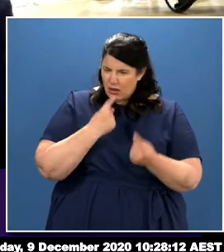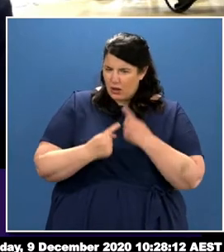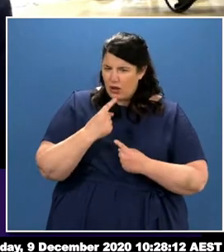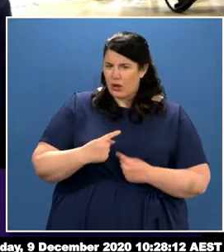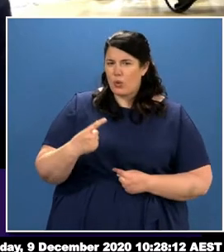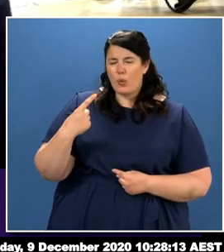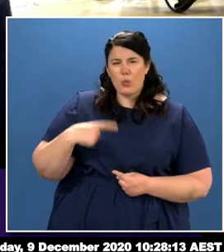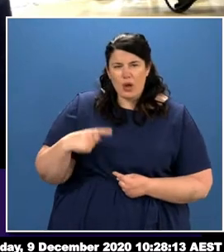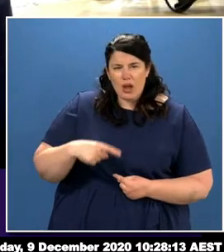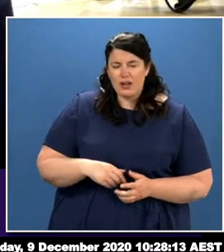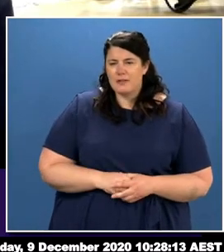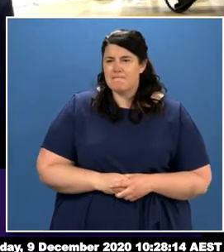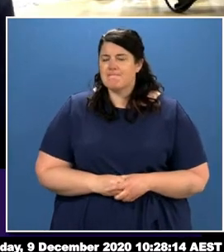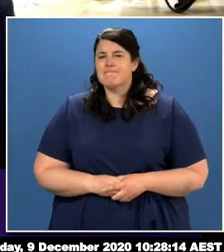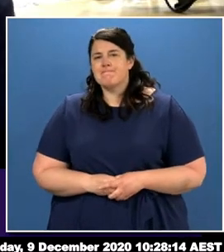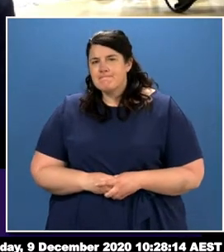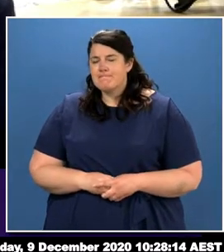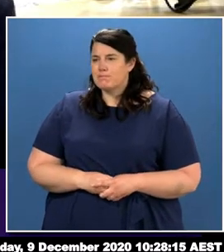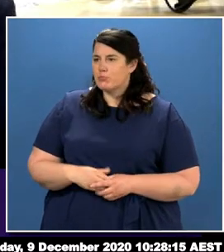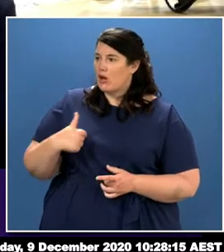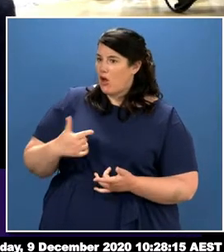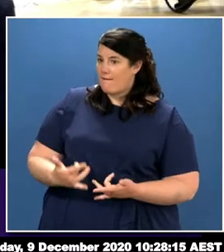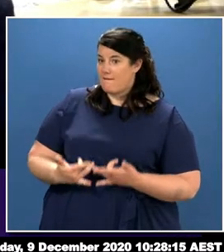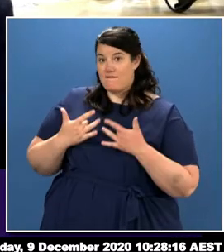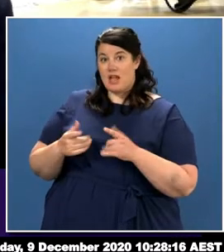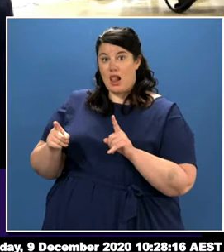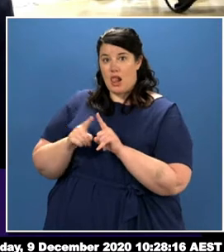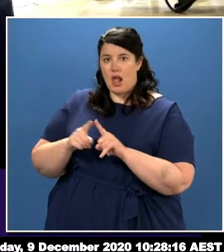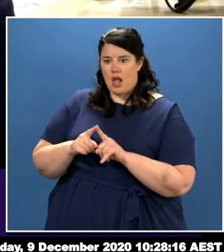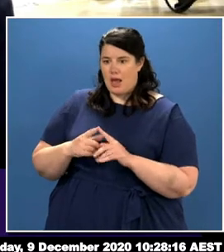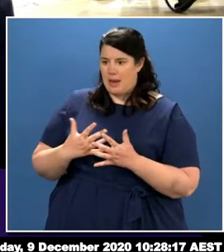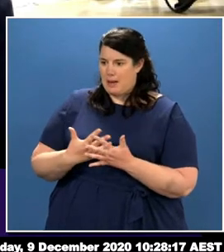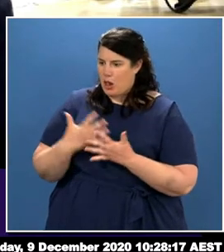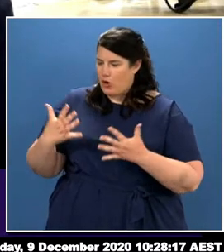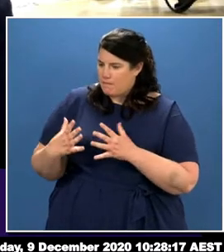I feel like there is a greater amount of pressure on people